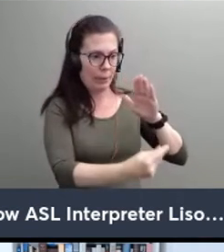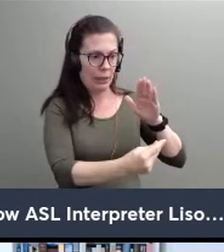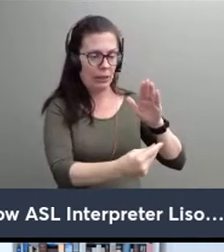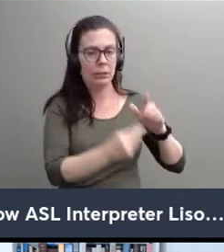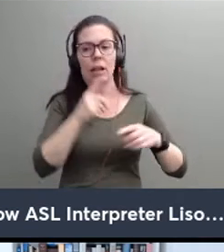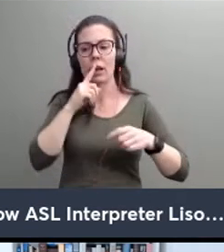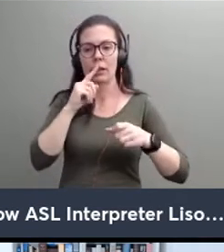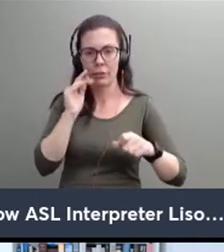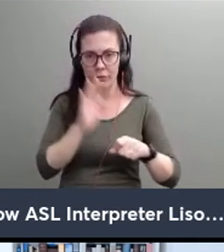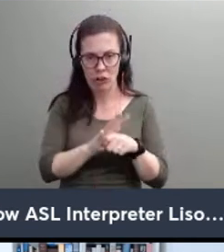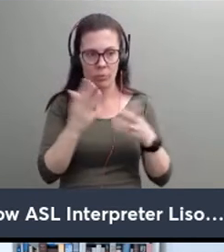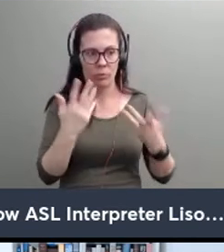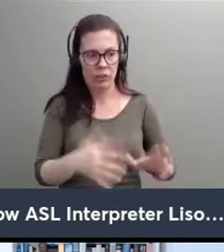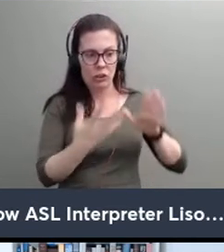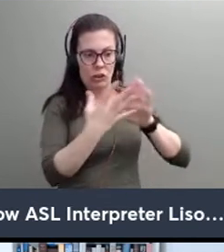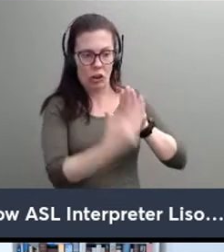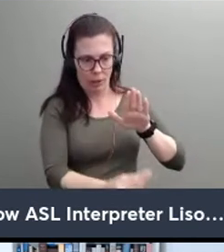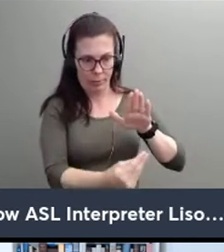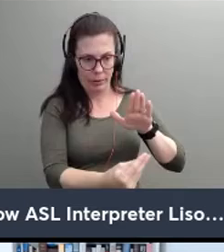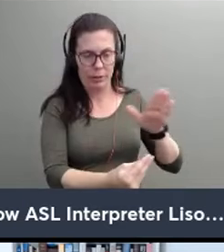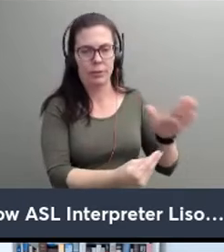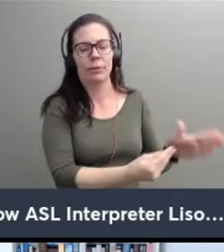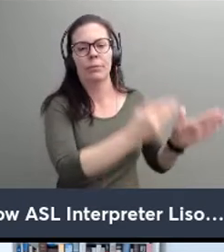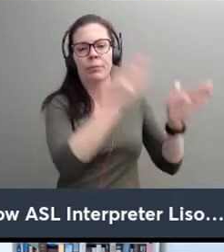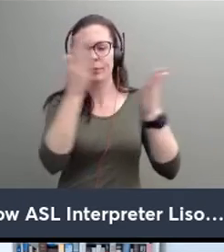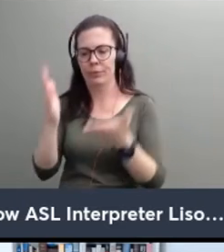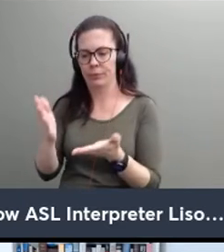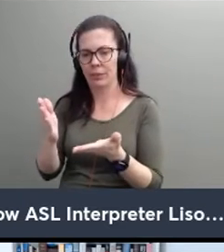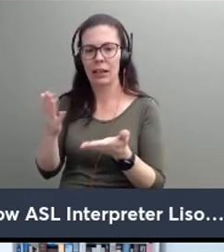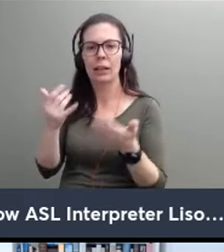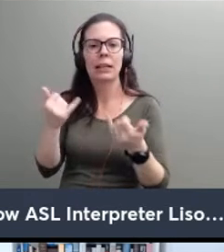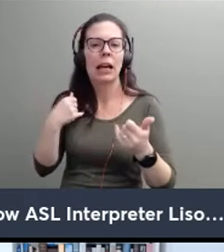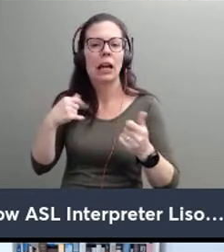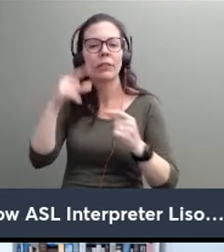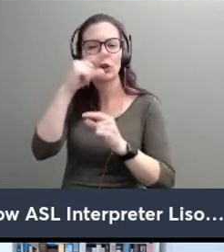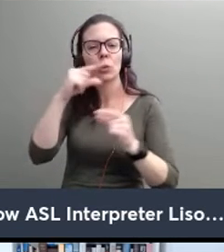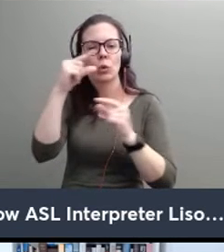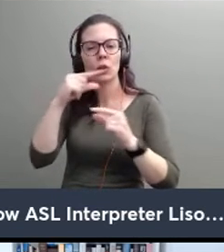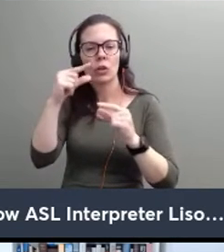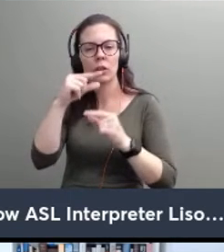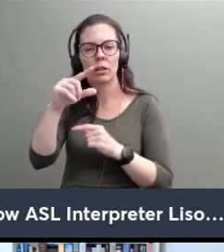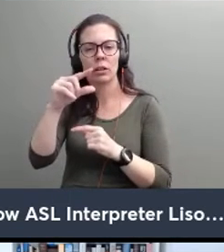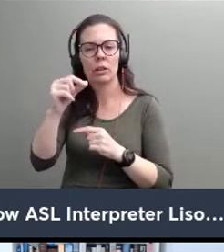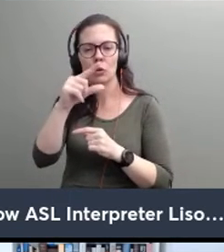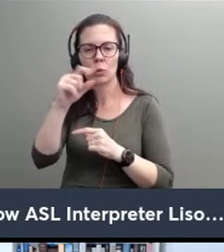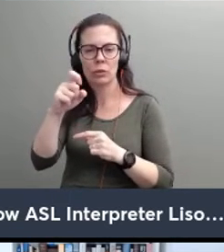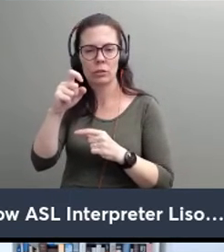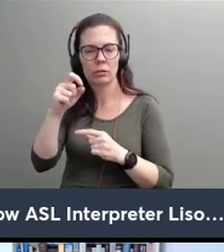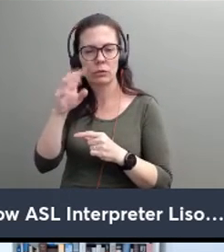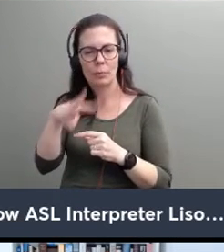that it's copied to the clipboard. And I have a Google Site here which is pretty basic, bland.